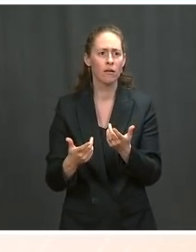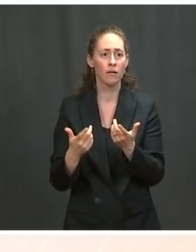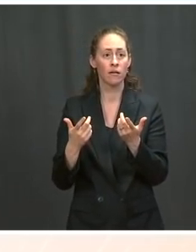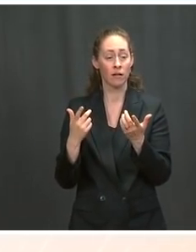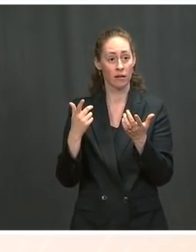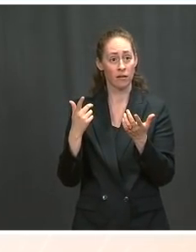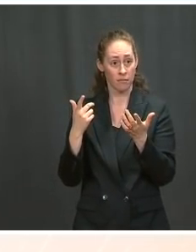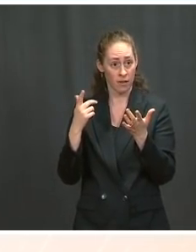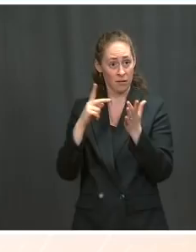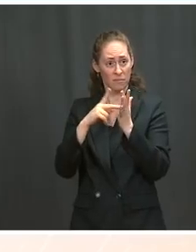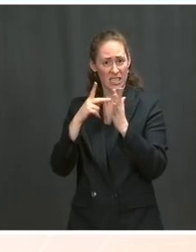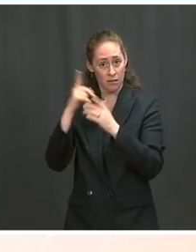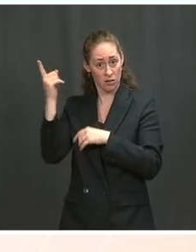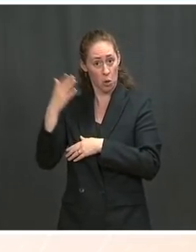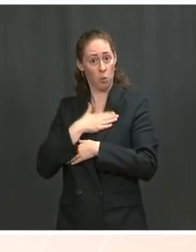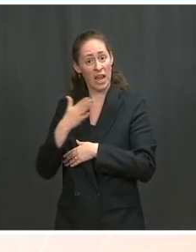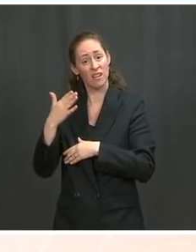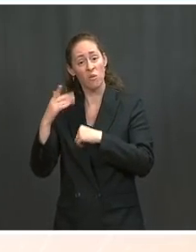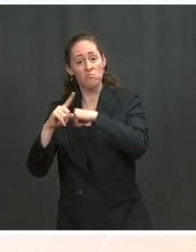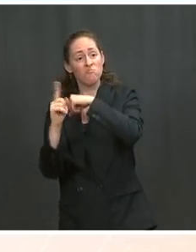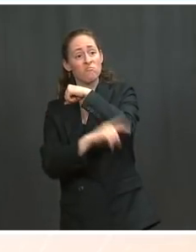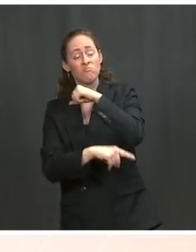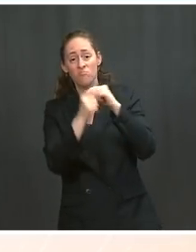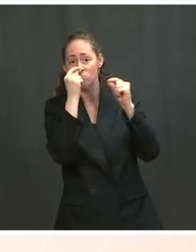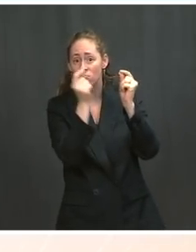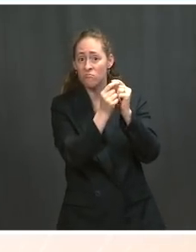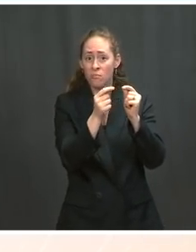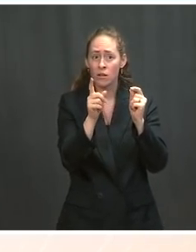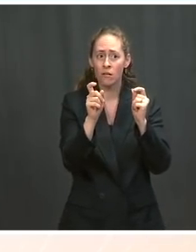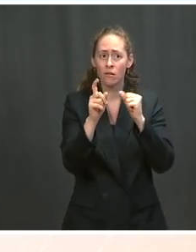So, is his idea here something similar to what